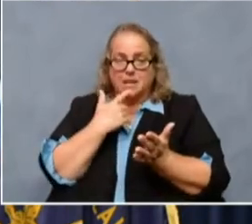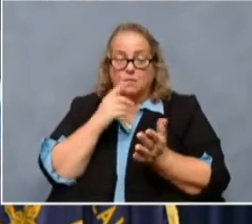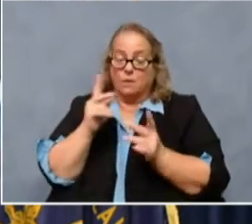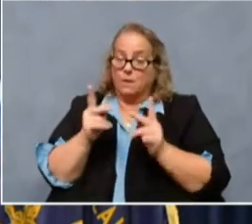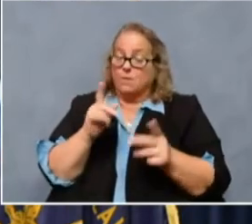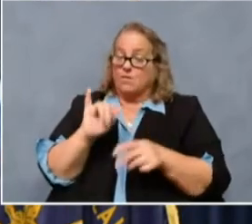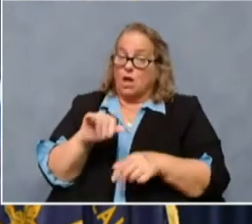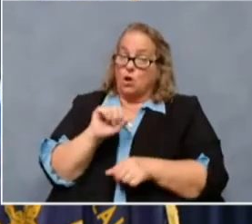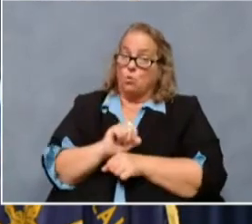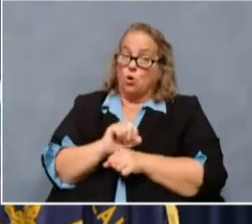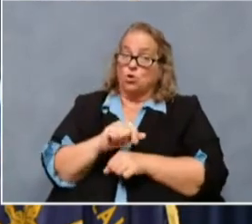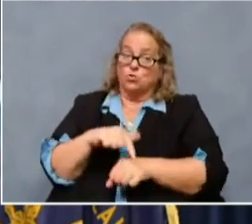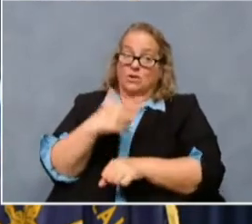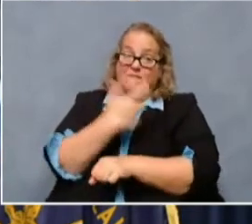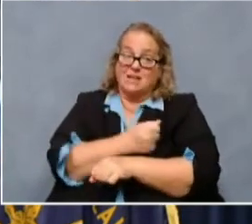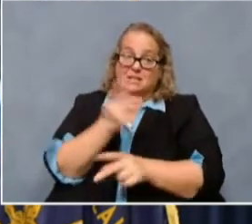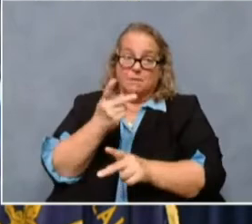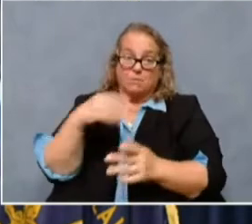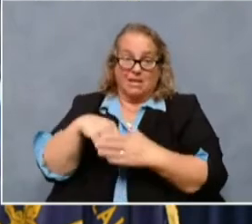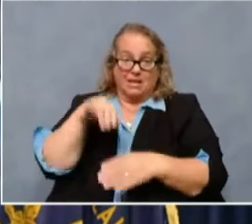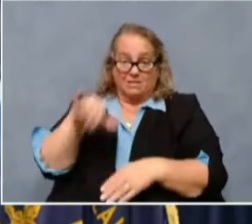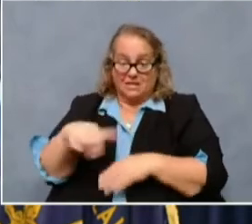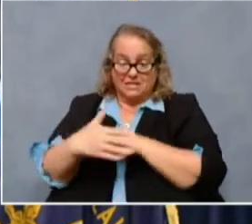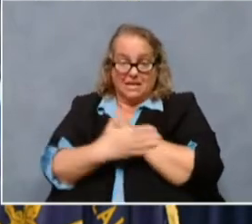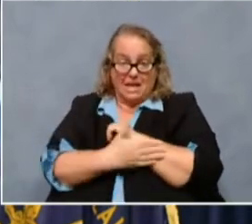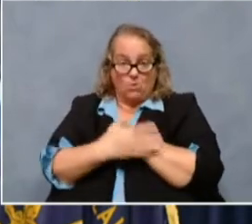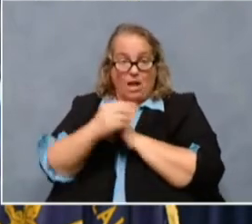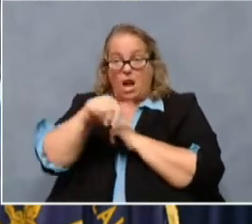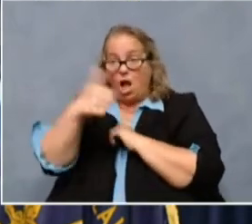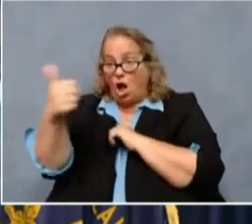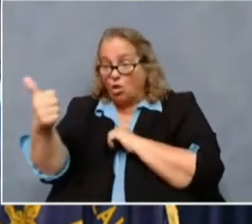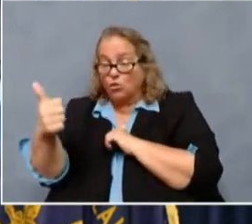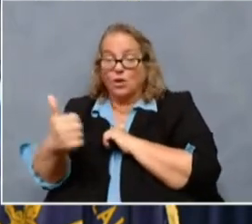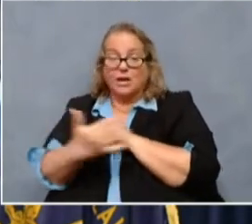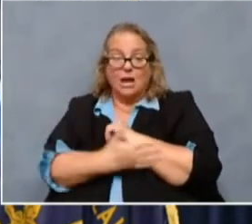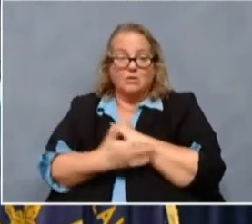people in this county and every other county have done their absolute best.